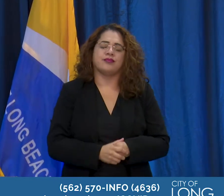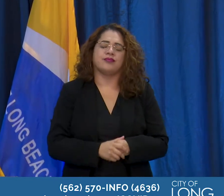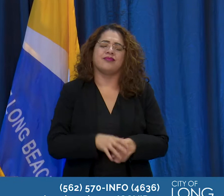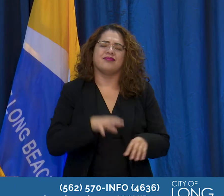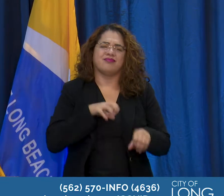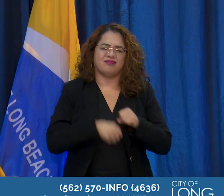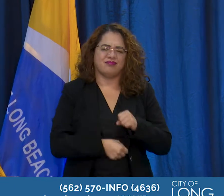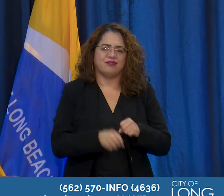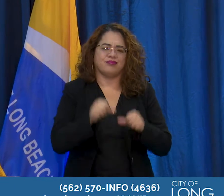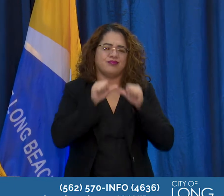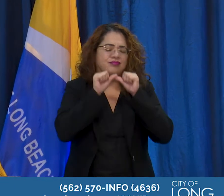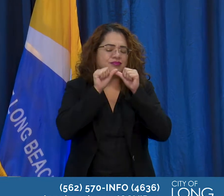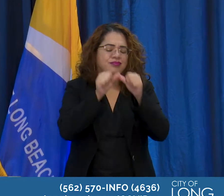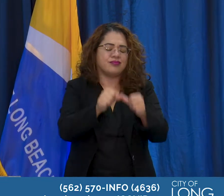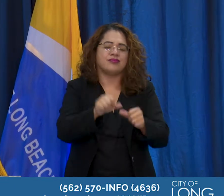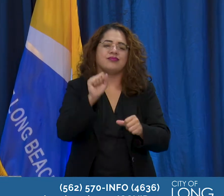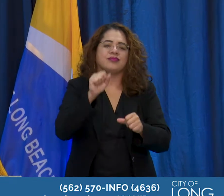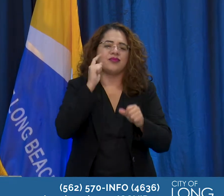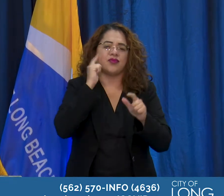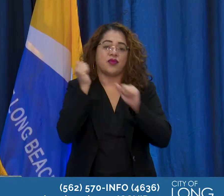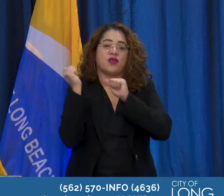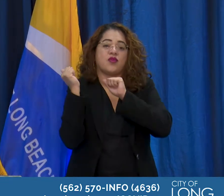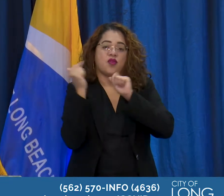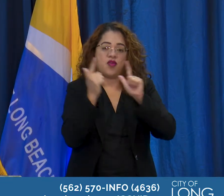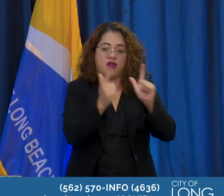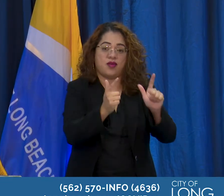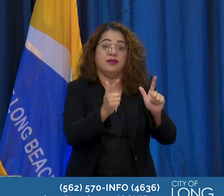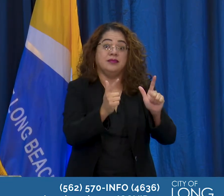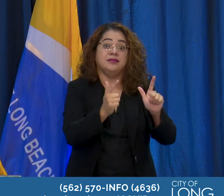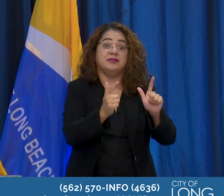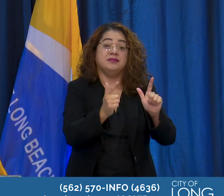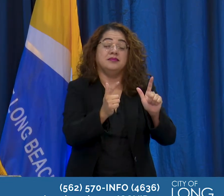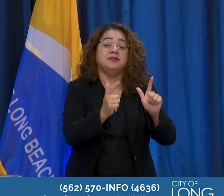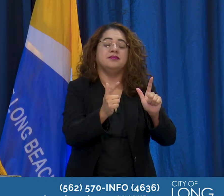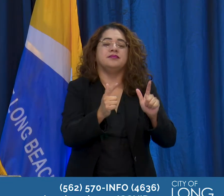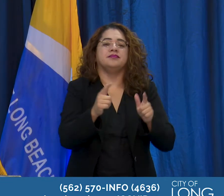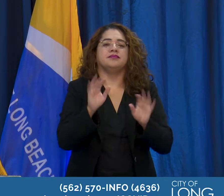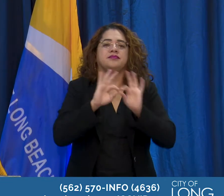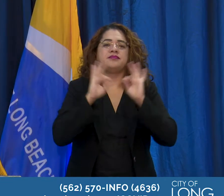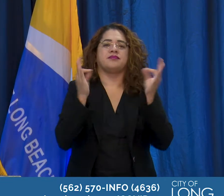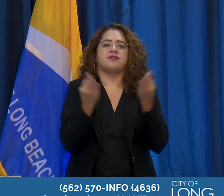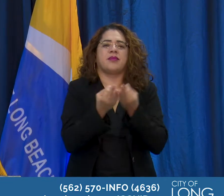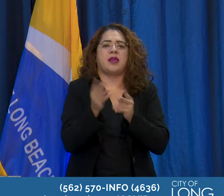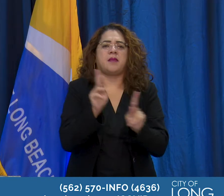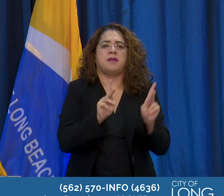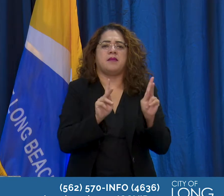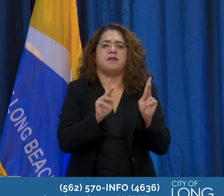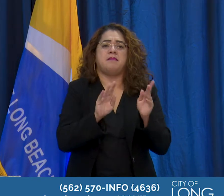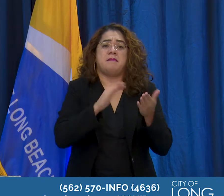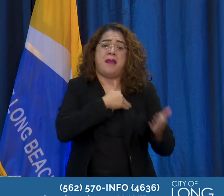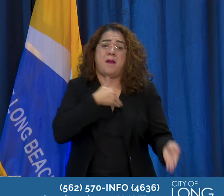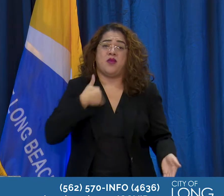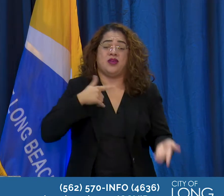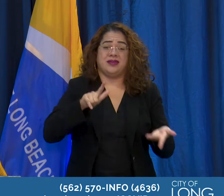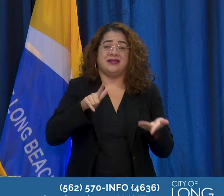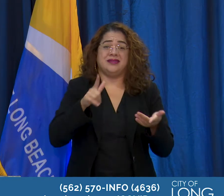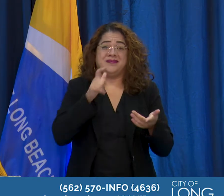It continues to be sad of course for all of us, including myself, who have lost family members and we want people to continue to stay safe.